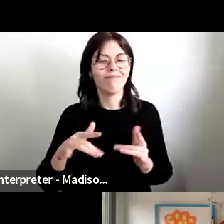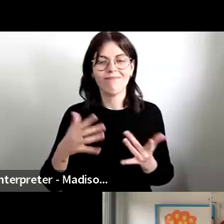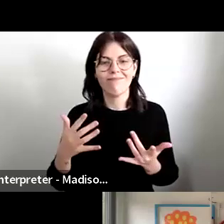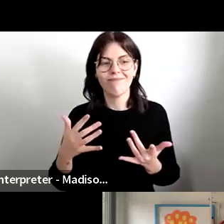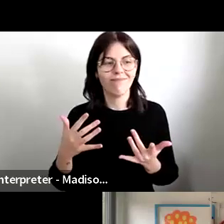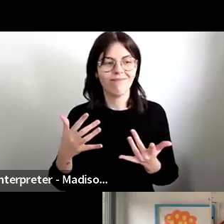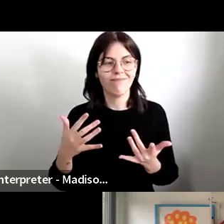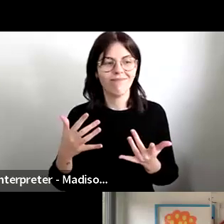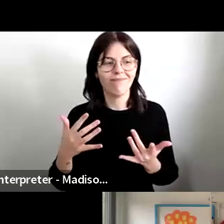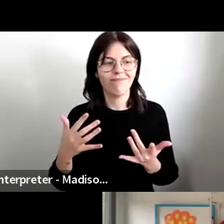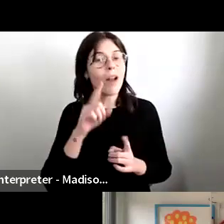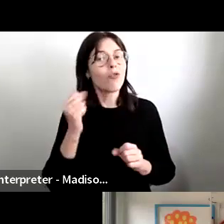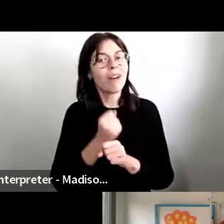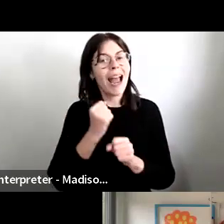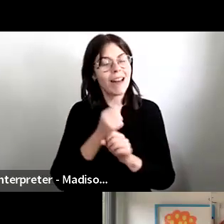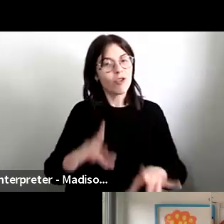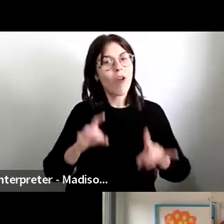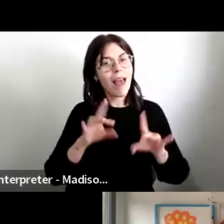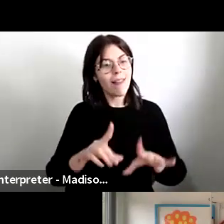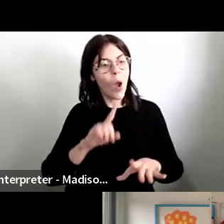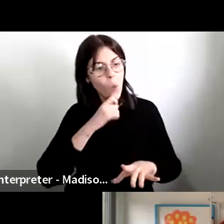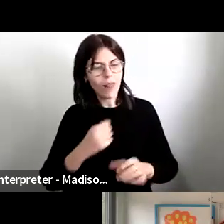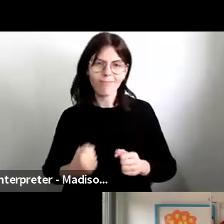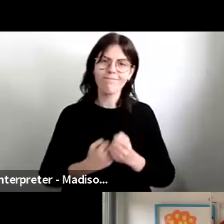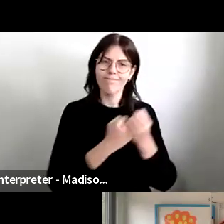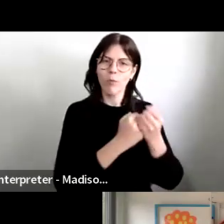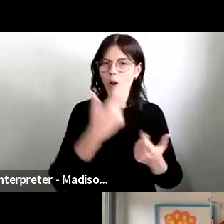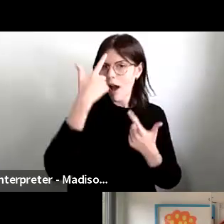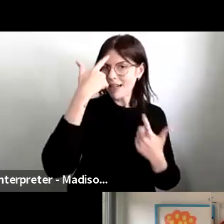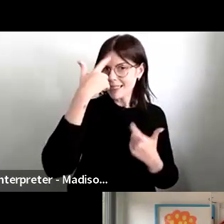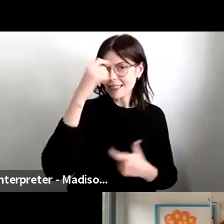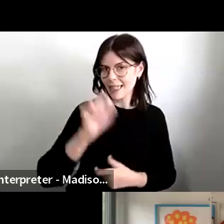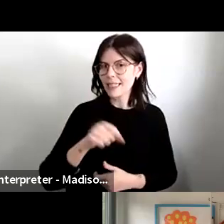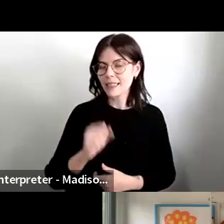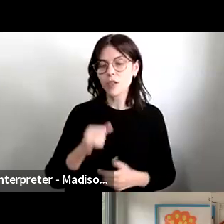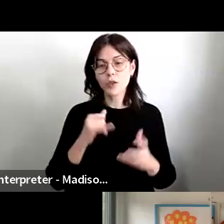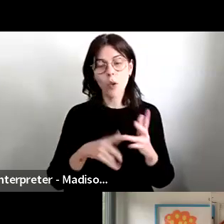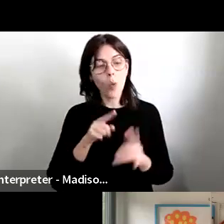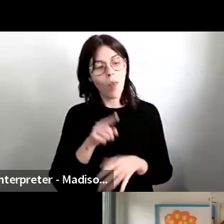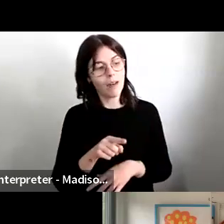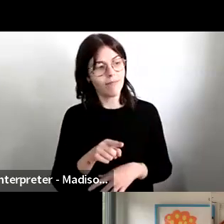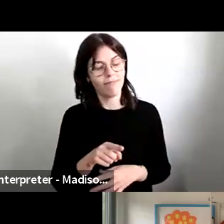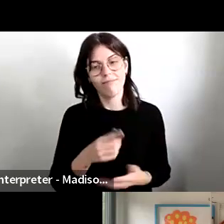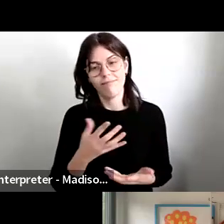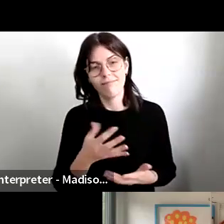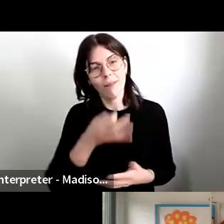Australia backs this idea and then . So that has been a couple of learnings, I suppose. I